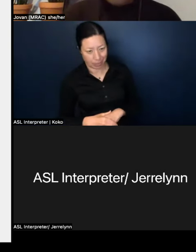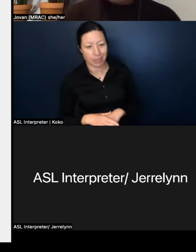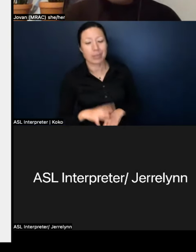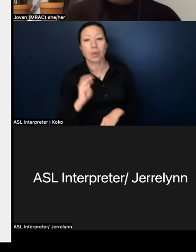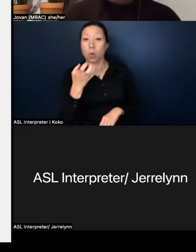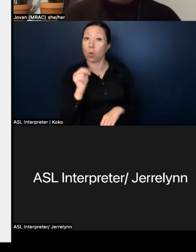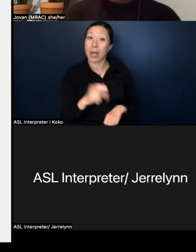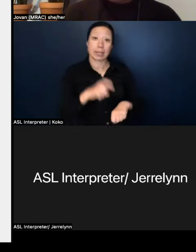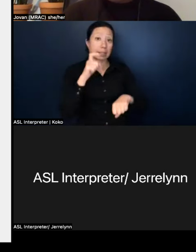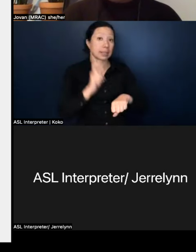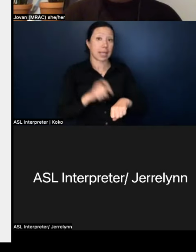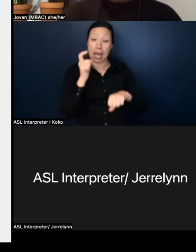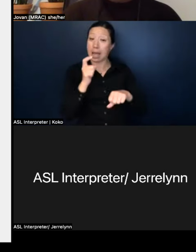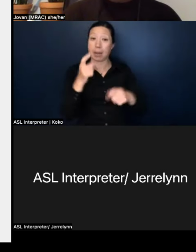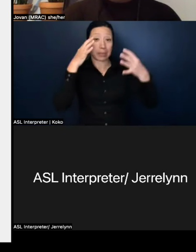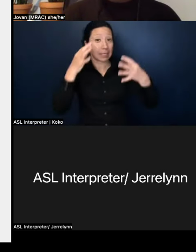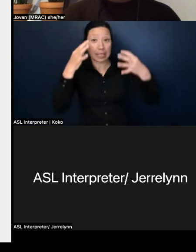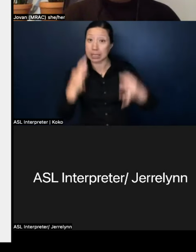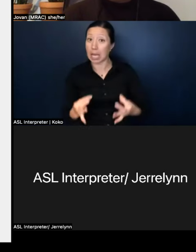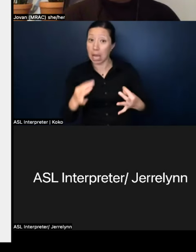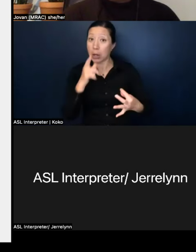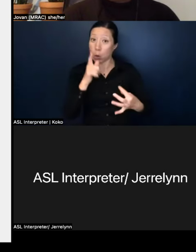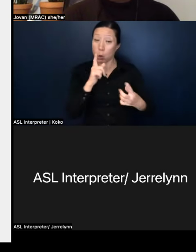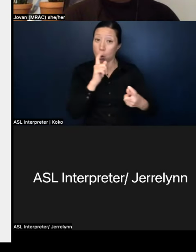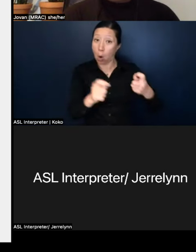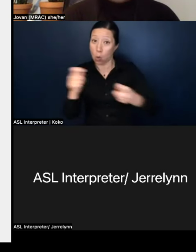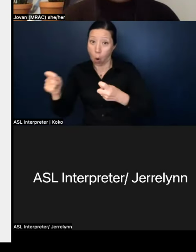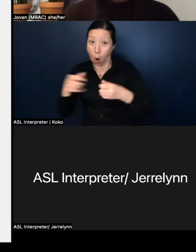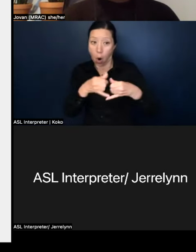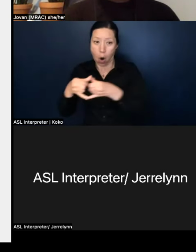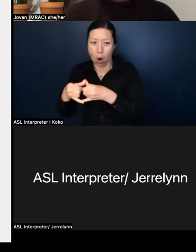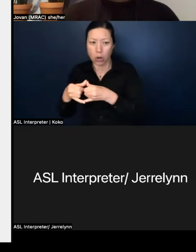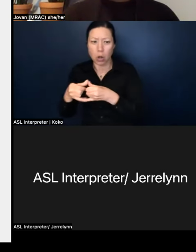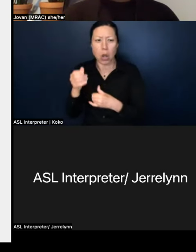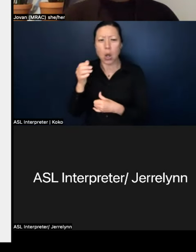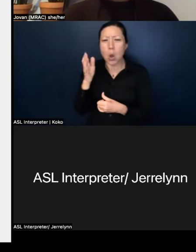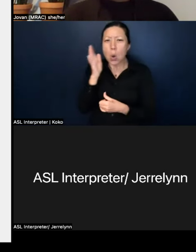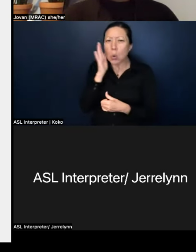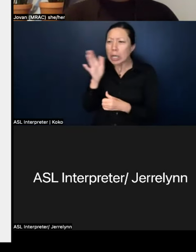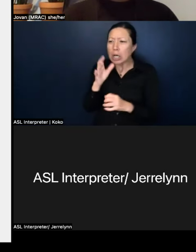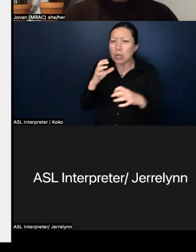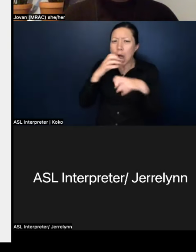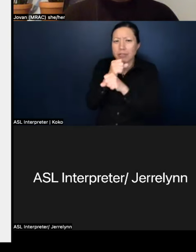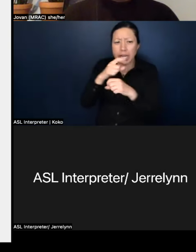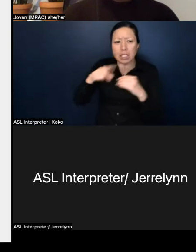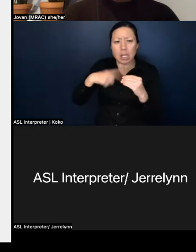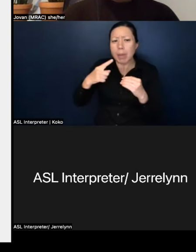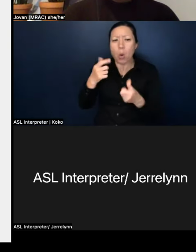are the groupings in which they fell kept confidential? Yes, 100%, that's internal information only.